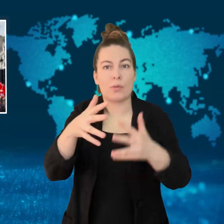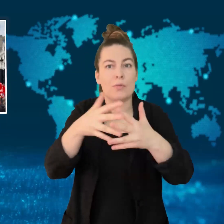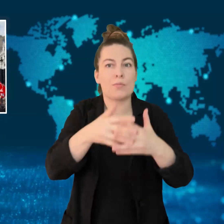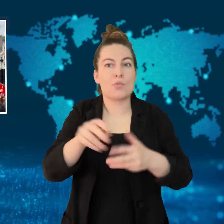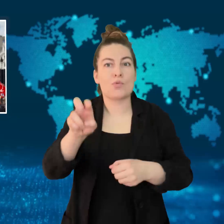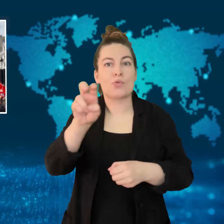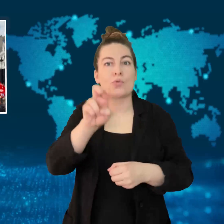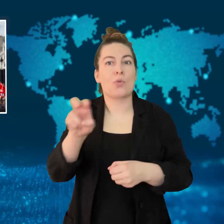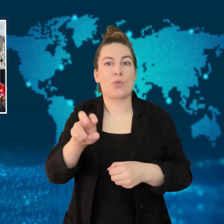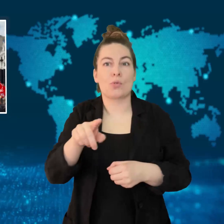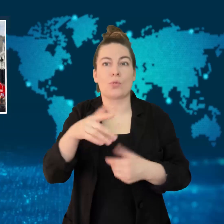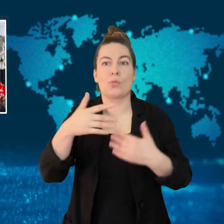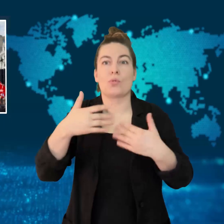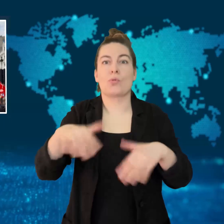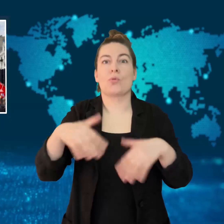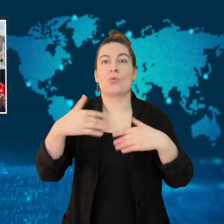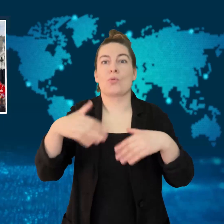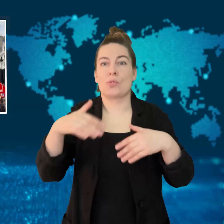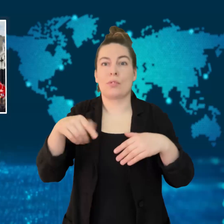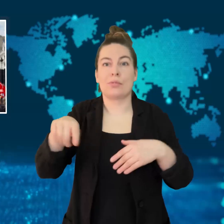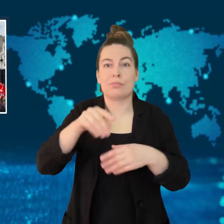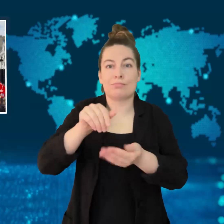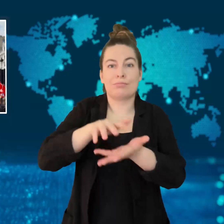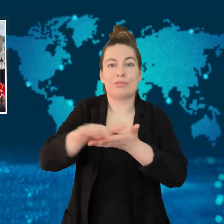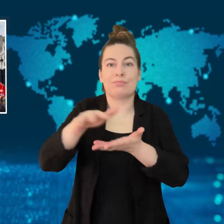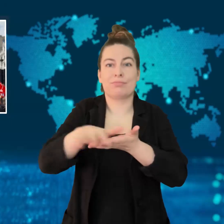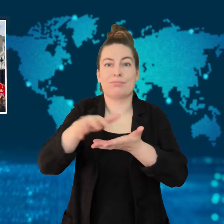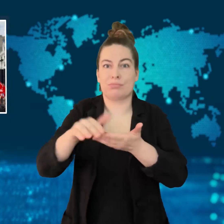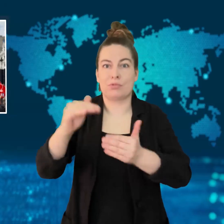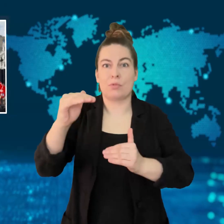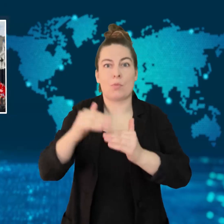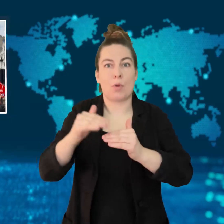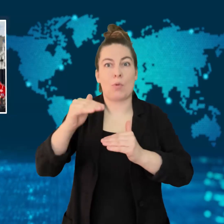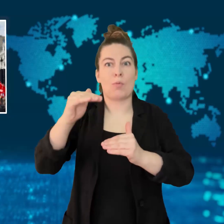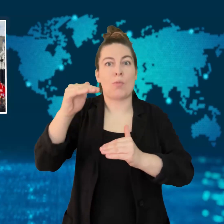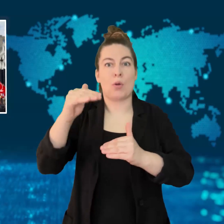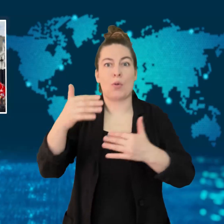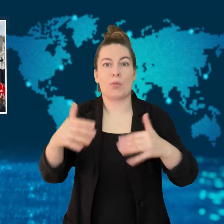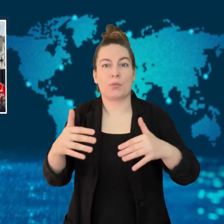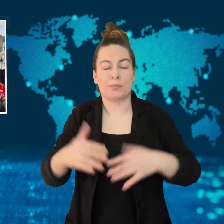in 2014 to $14 USD last year, almost coupling previous costs.